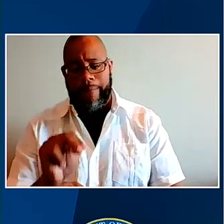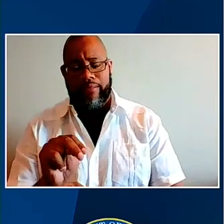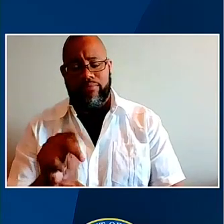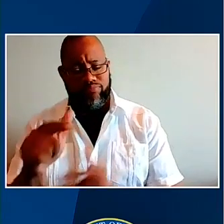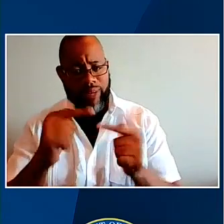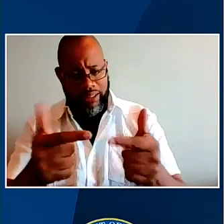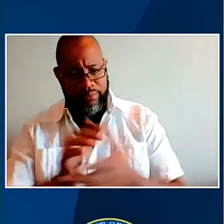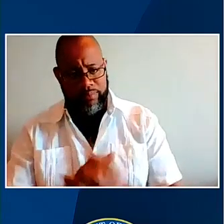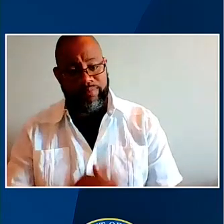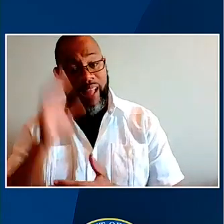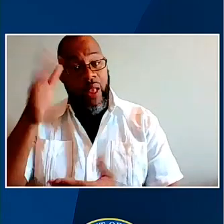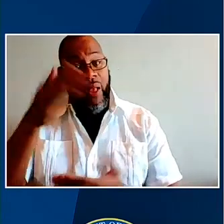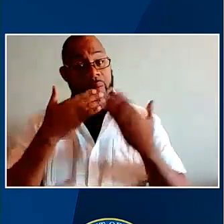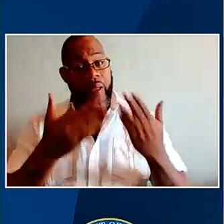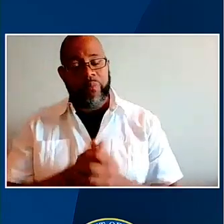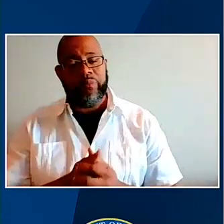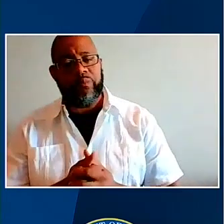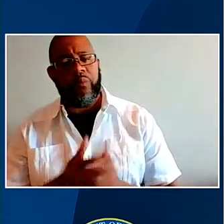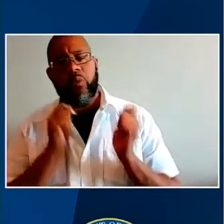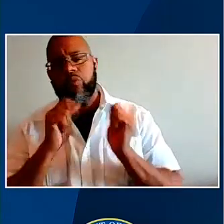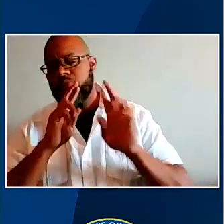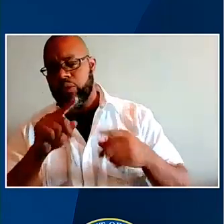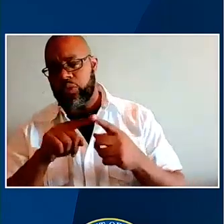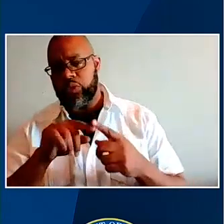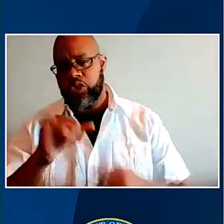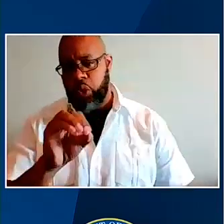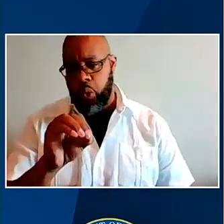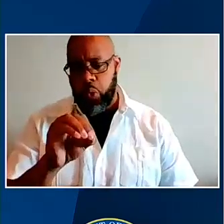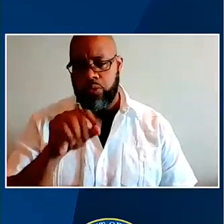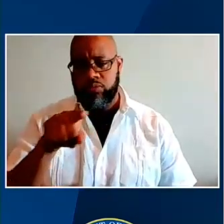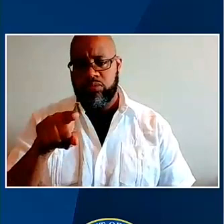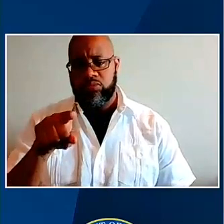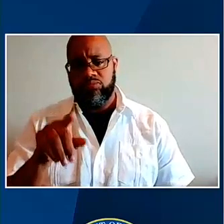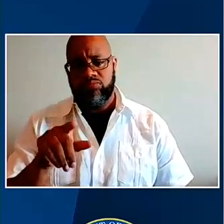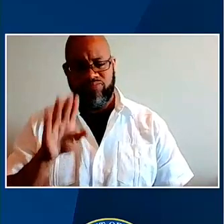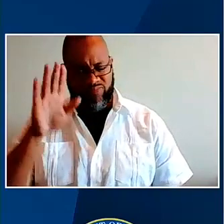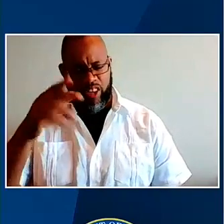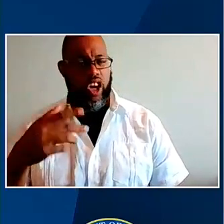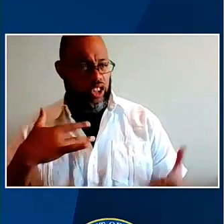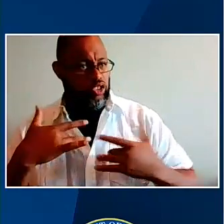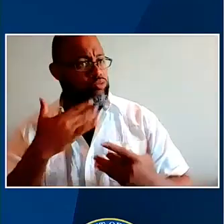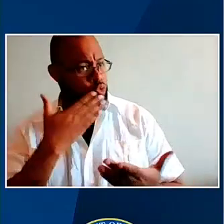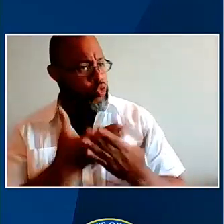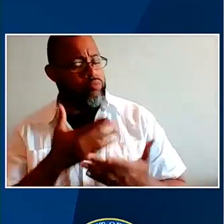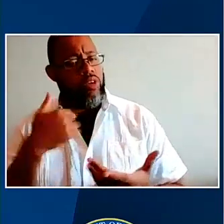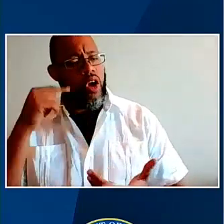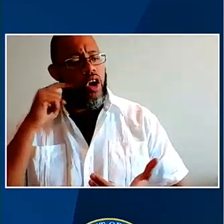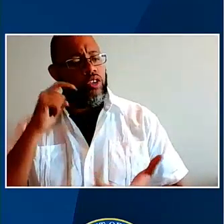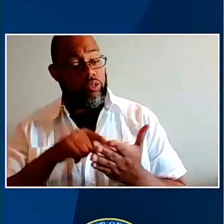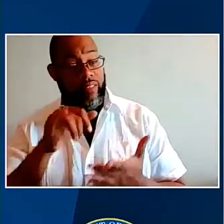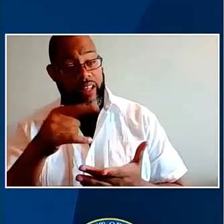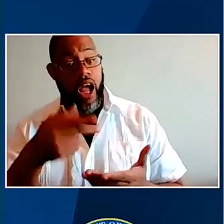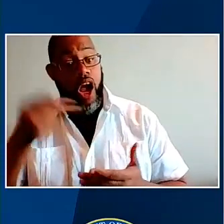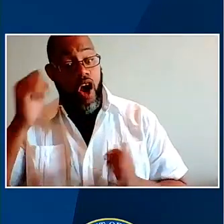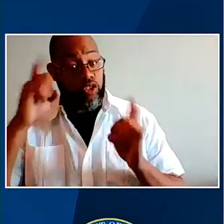Hi. Thanks. A quick response to Joe, which who raises a valid concern. I think it's important to note that the higher education-specific state laws we're